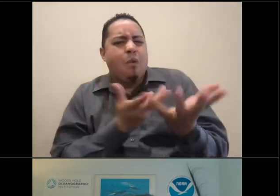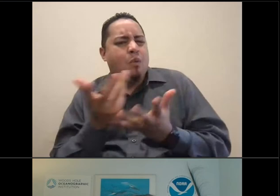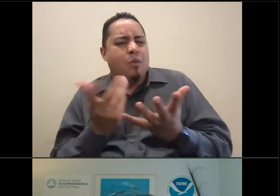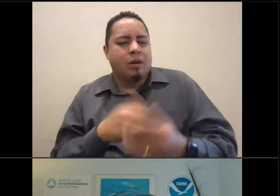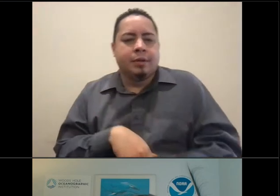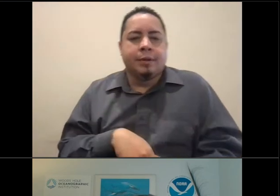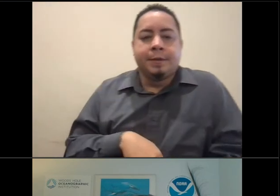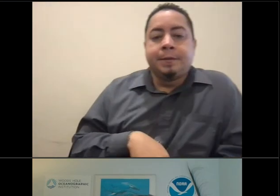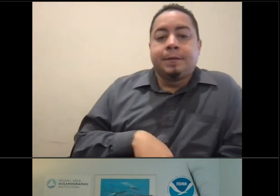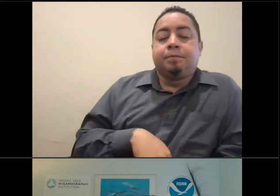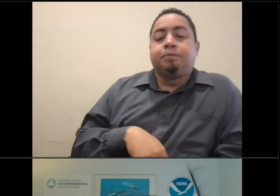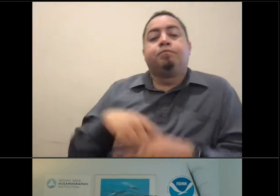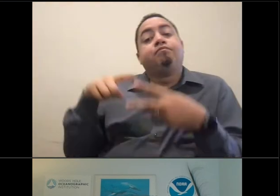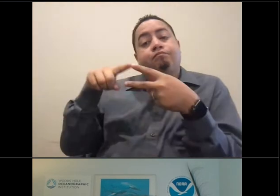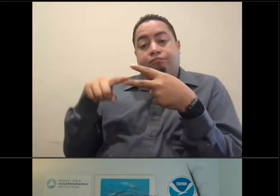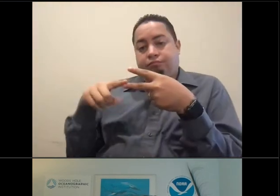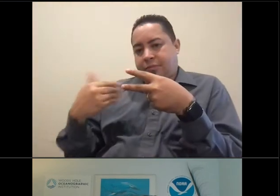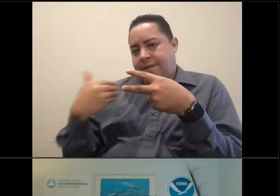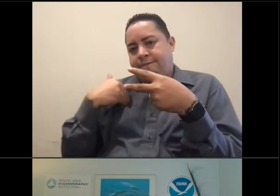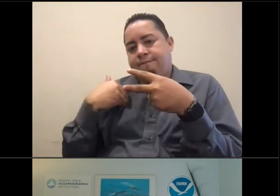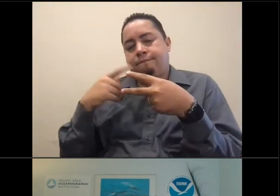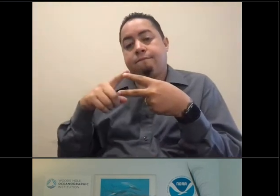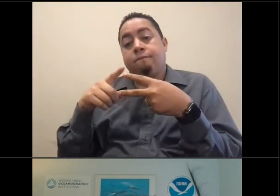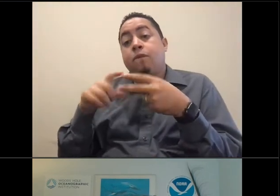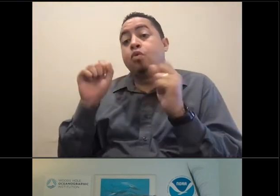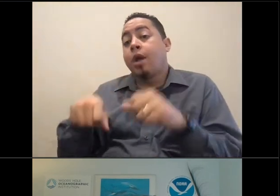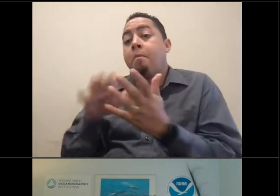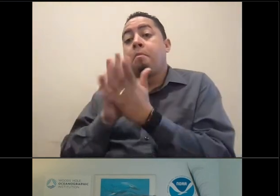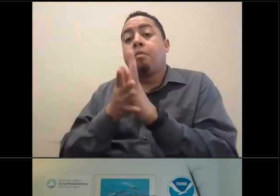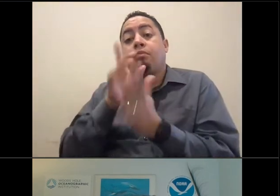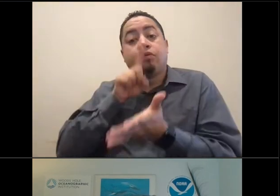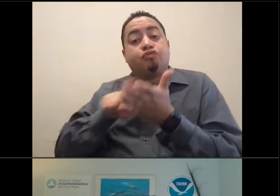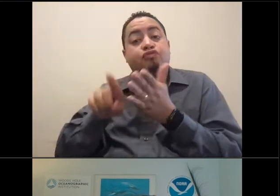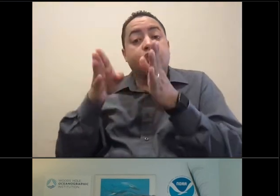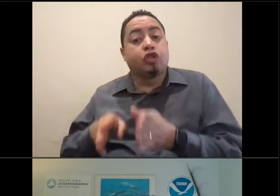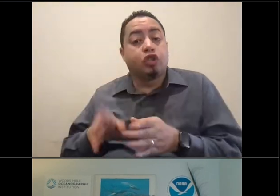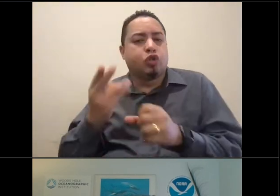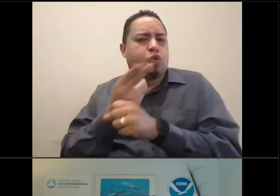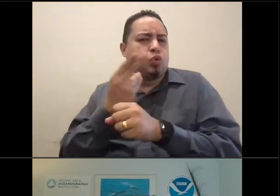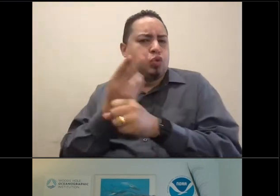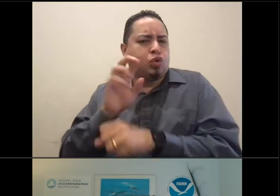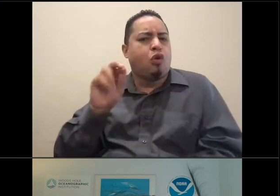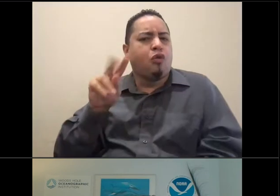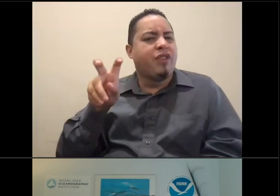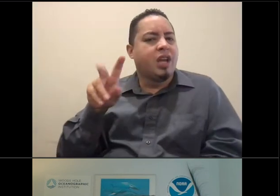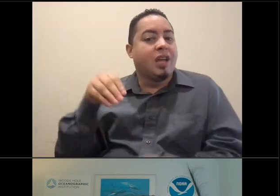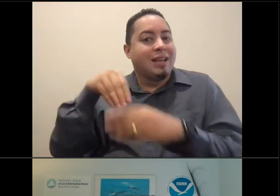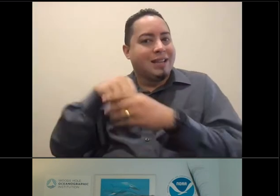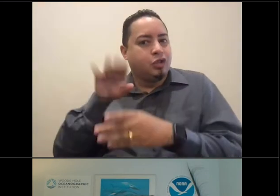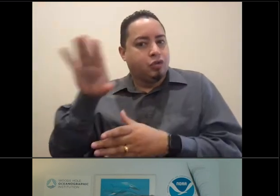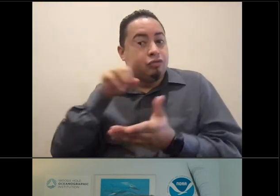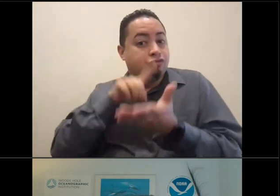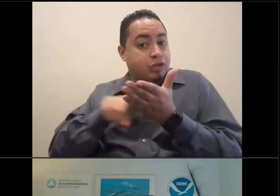So there's kind of two ways, right? You could be a researcher that is using ROVs in your research, in which case you'd be able to use it.